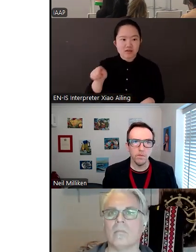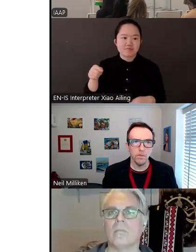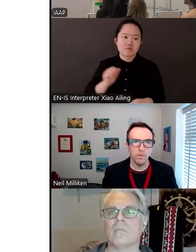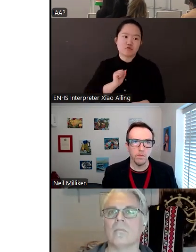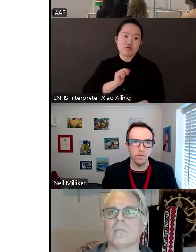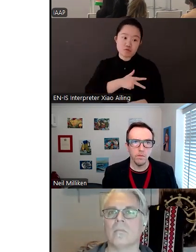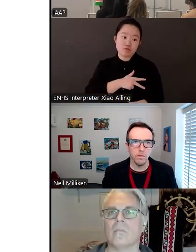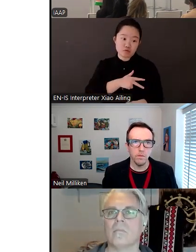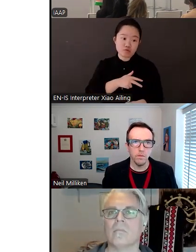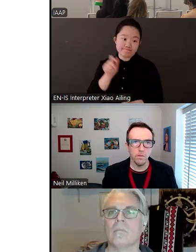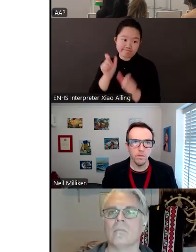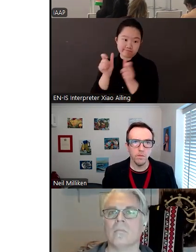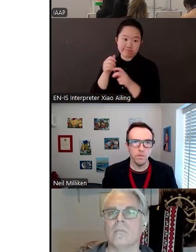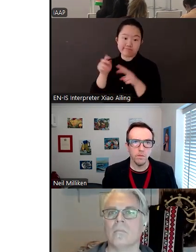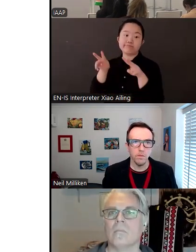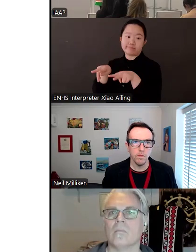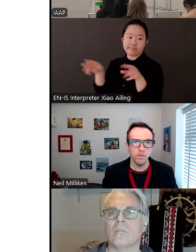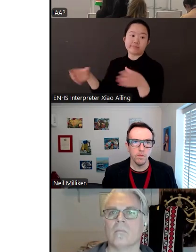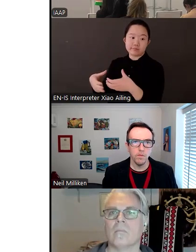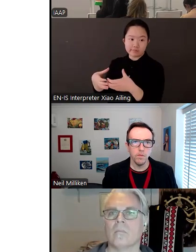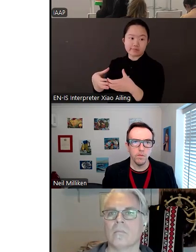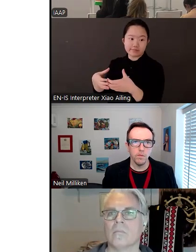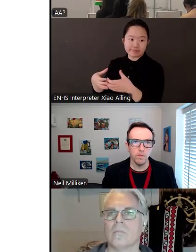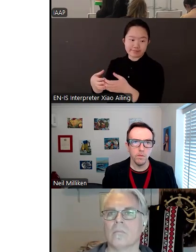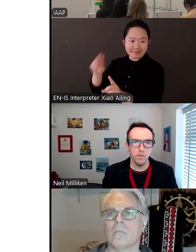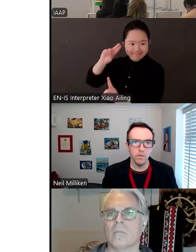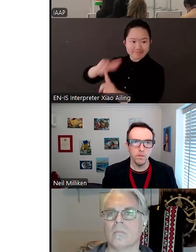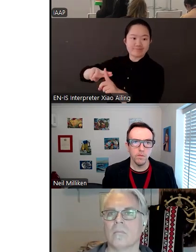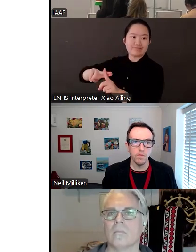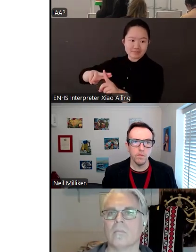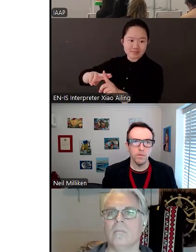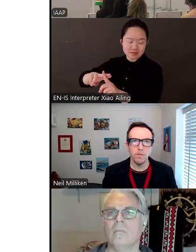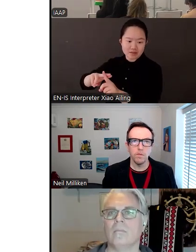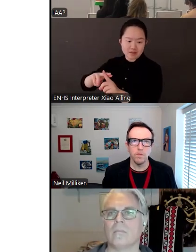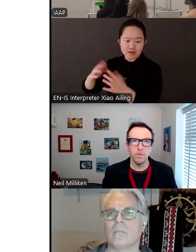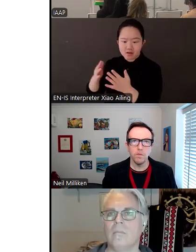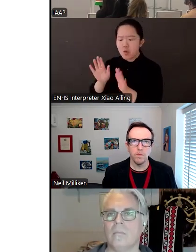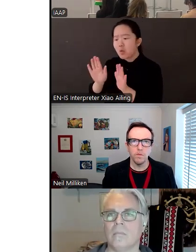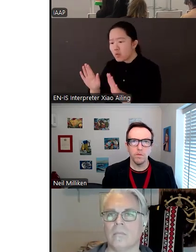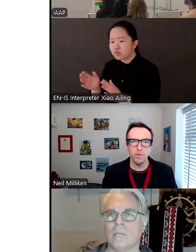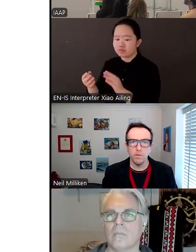the disabled identity is very much based on charity or medical model ideas.